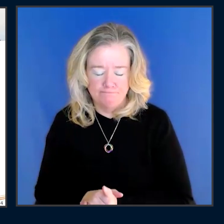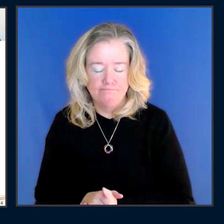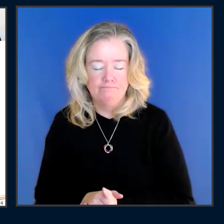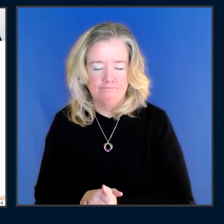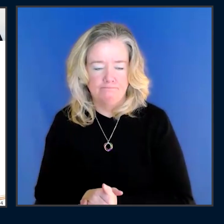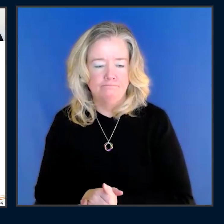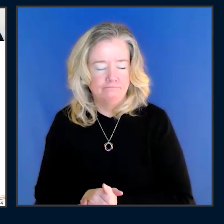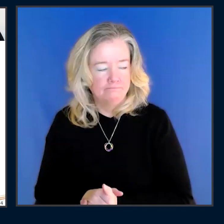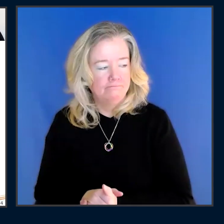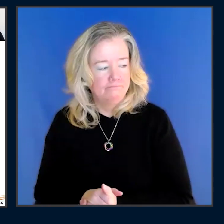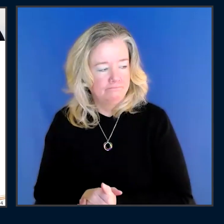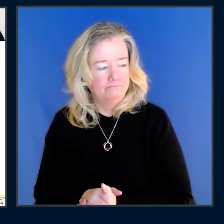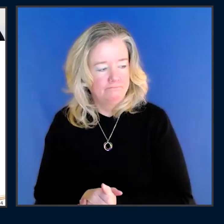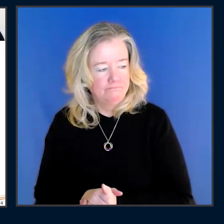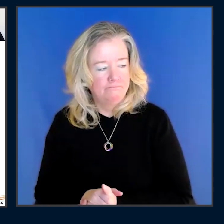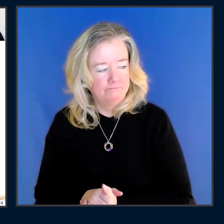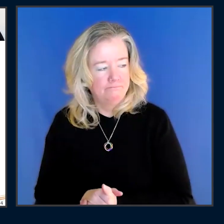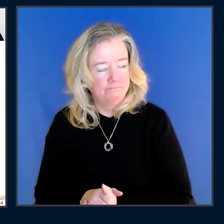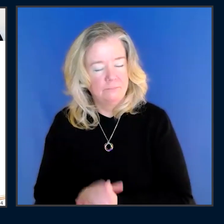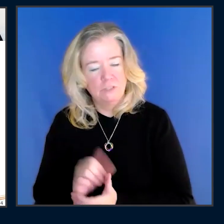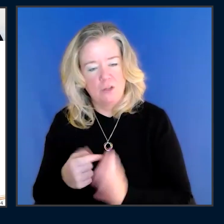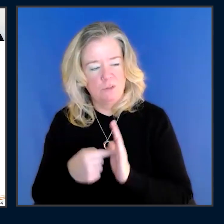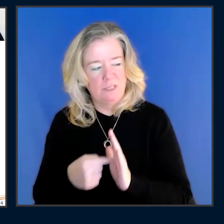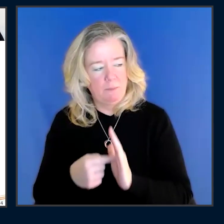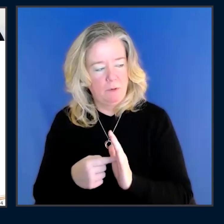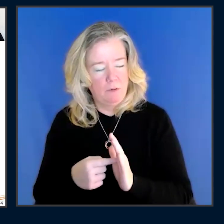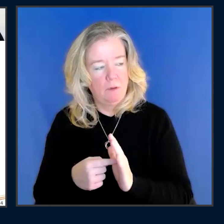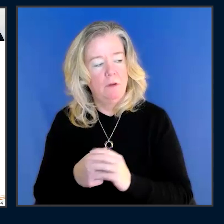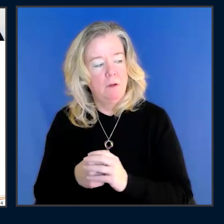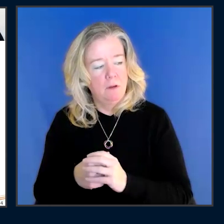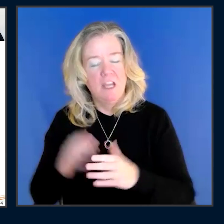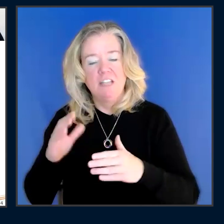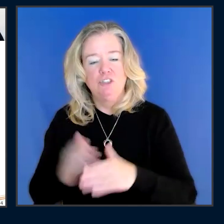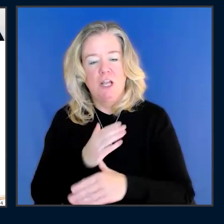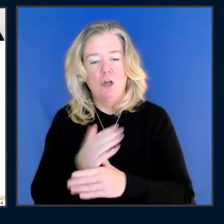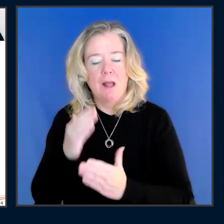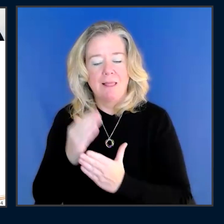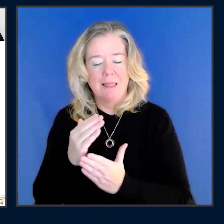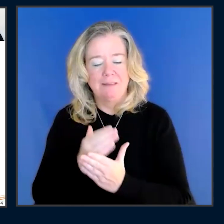who are deaf and hard of hearing. Another example to highlight for you